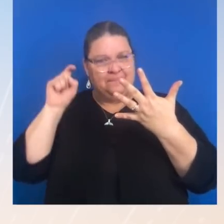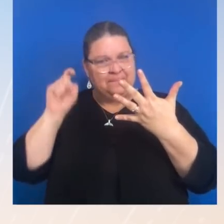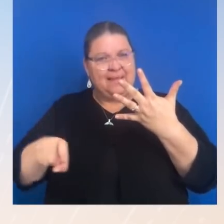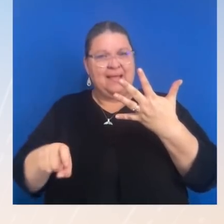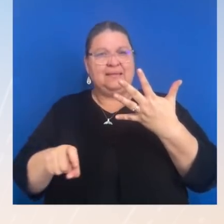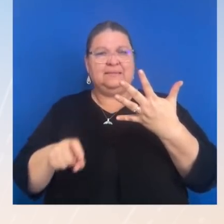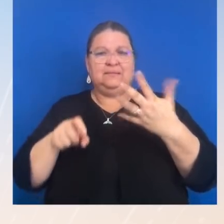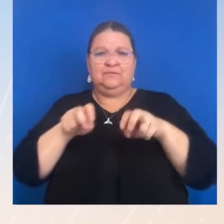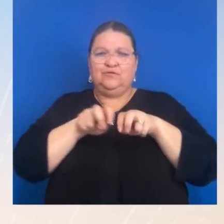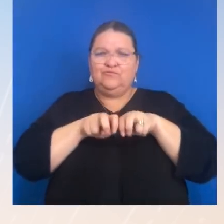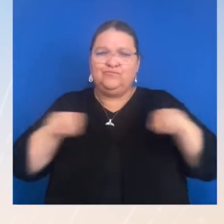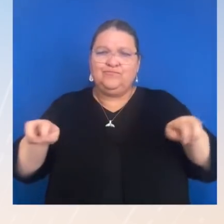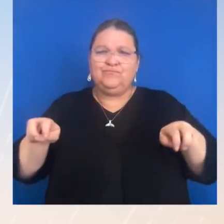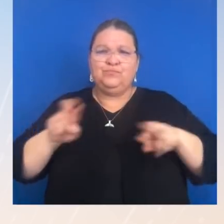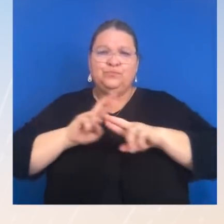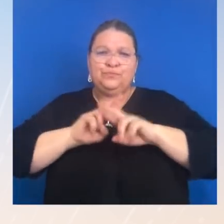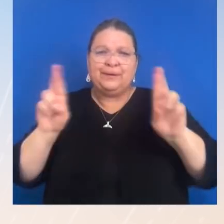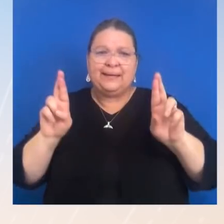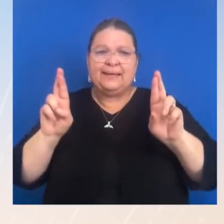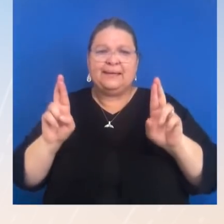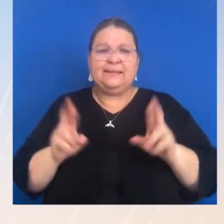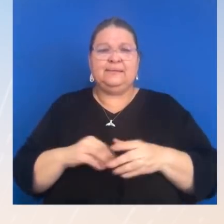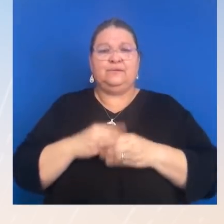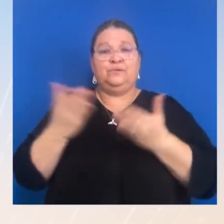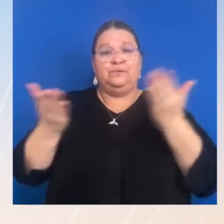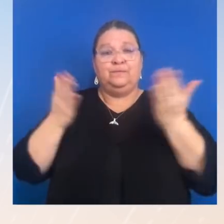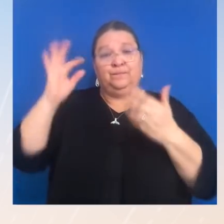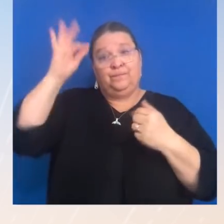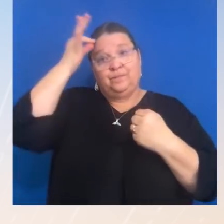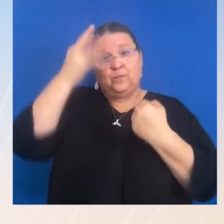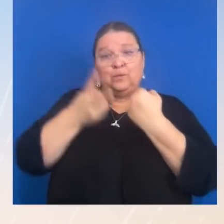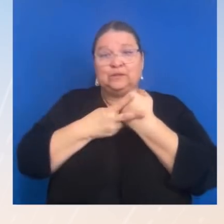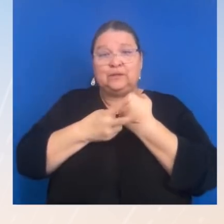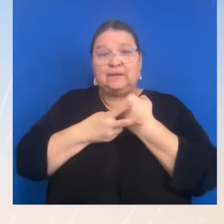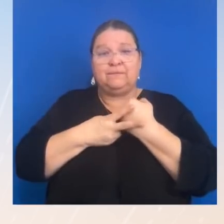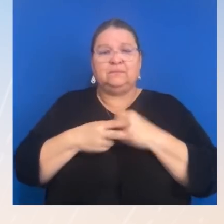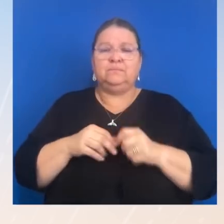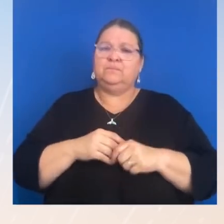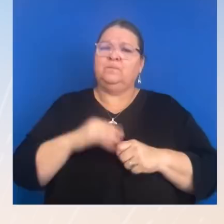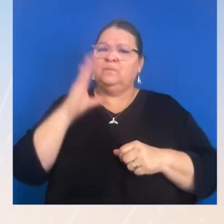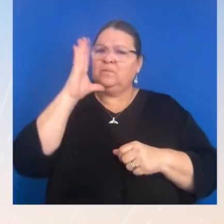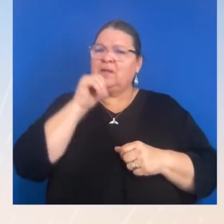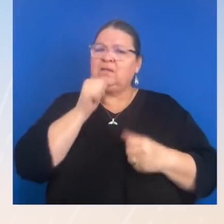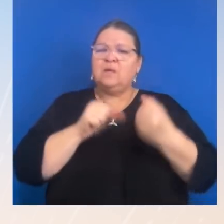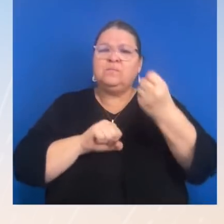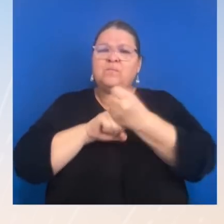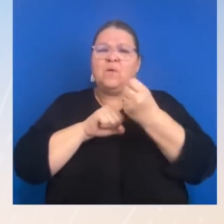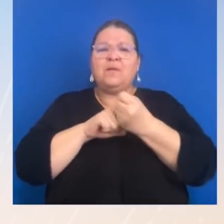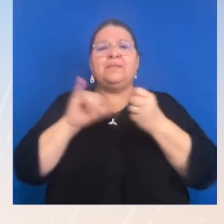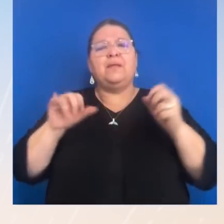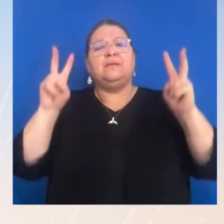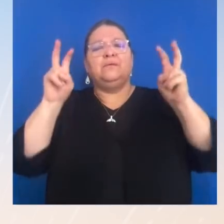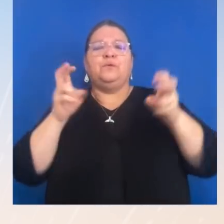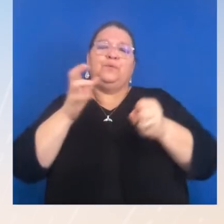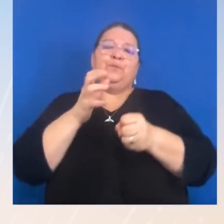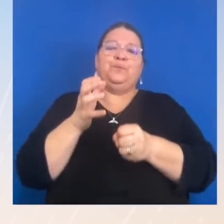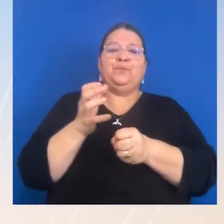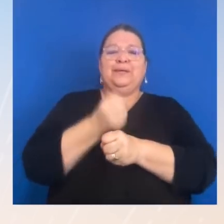why you wouldn't take what Senator Manchin called a "win" -- get four of your five nominees. Is it because Sarah Bloom Raskin herself